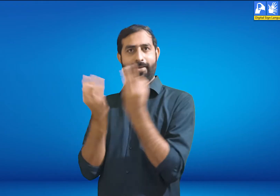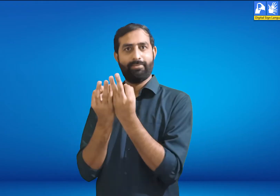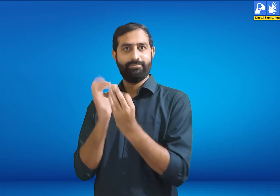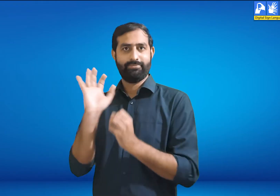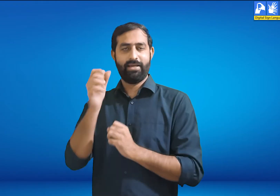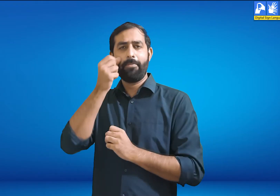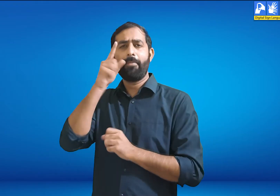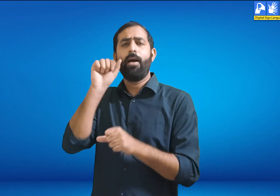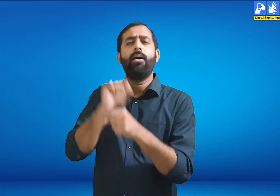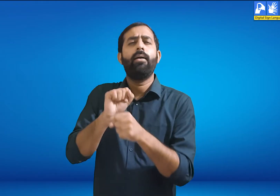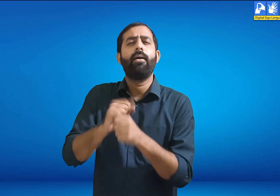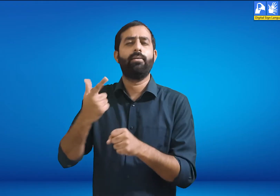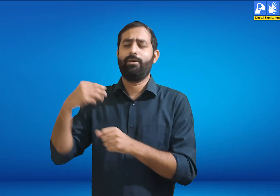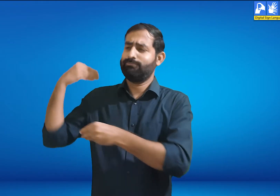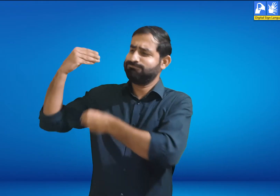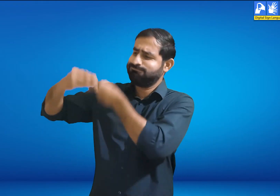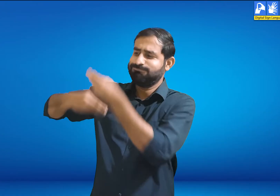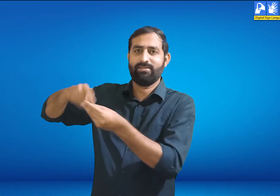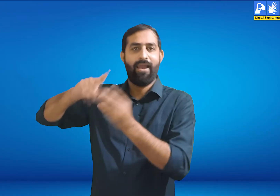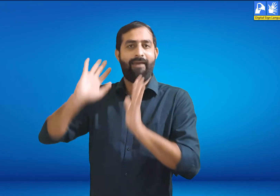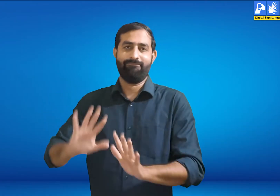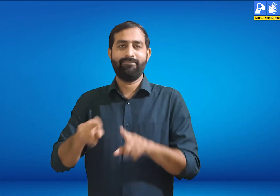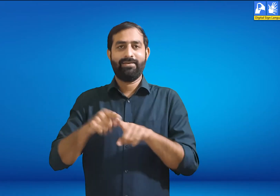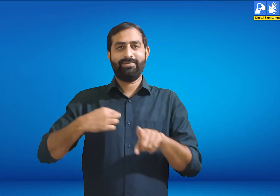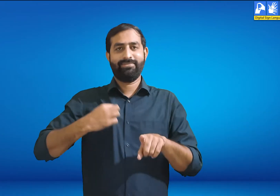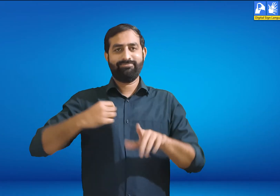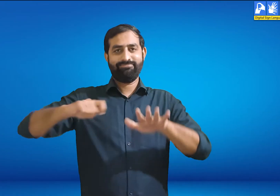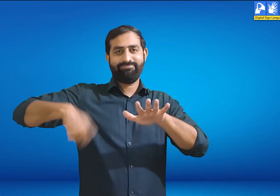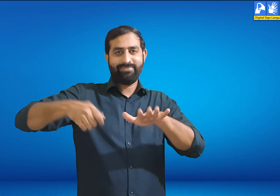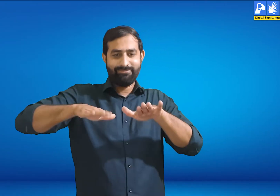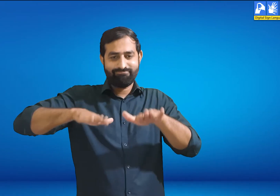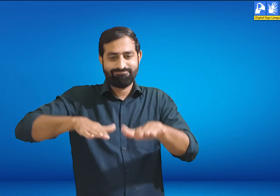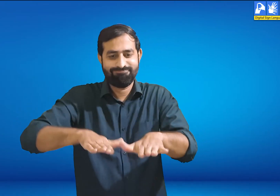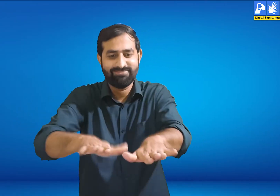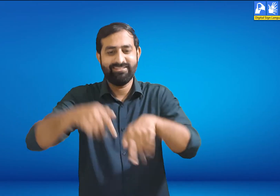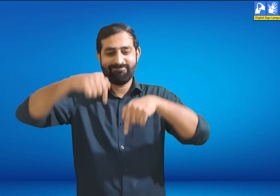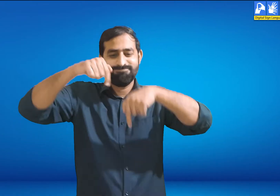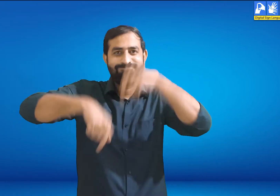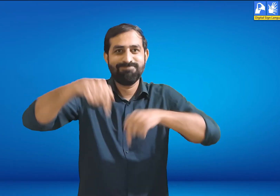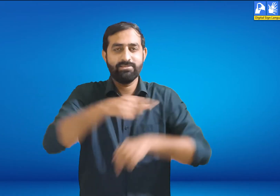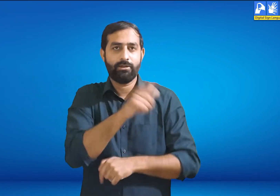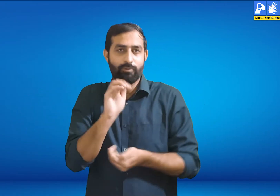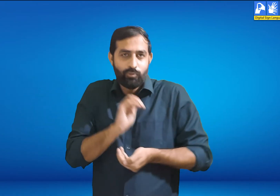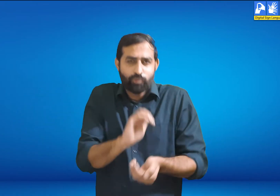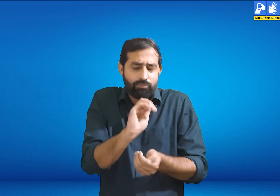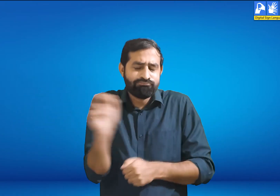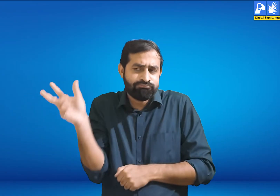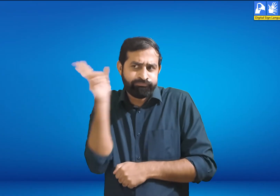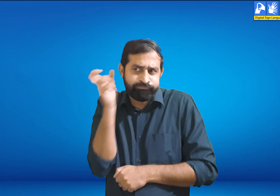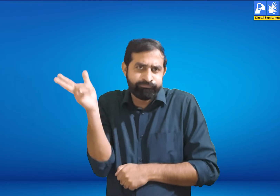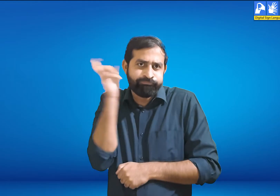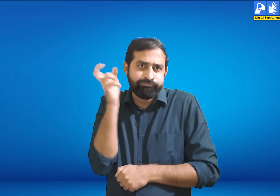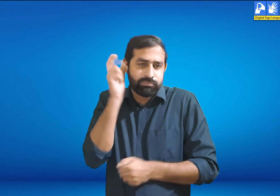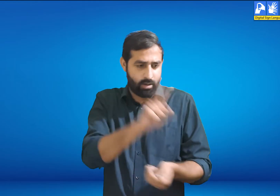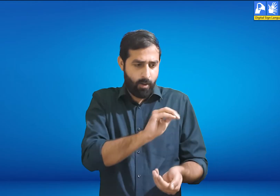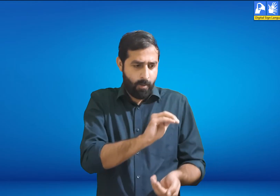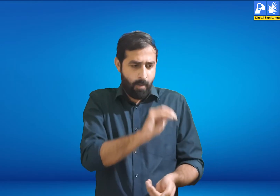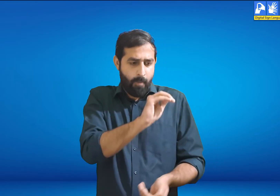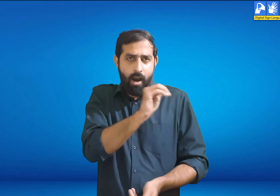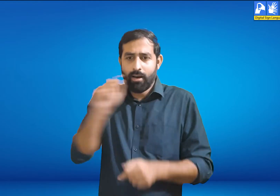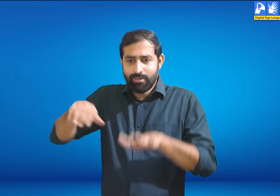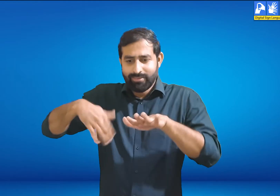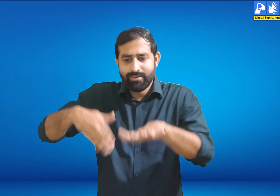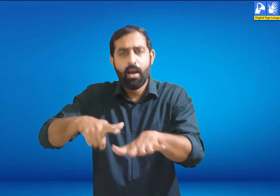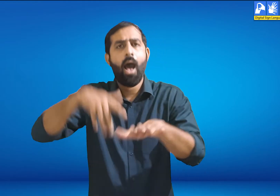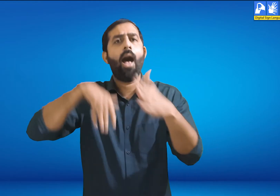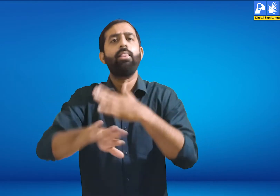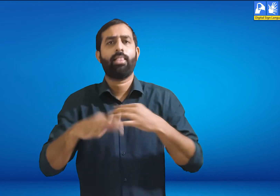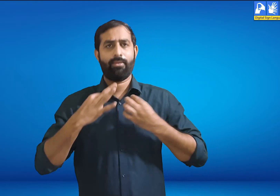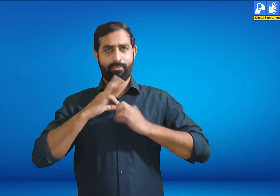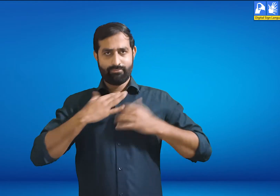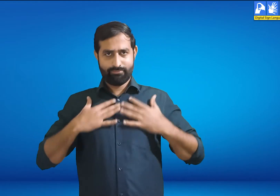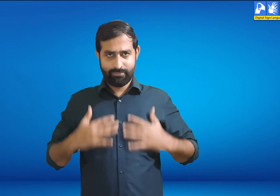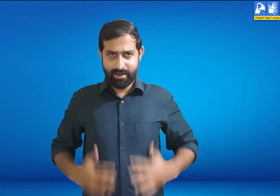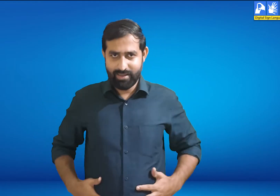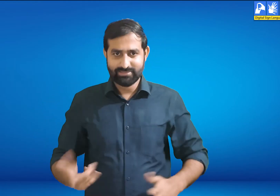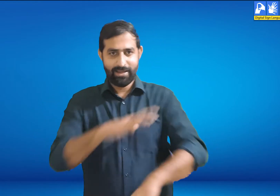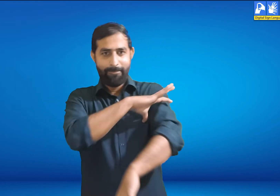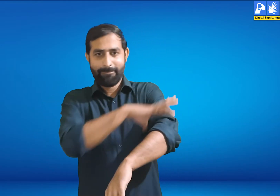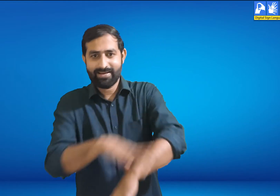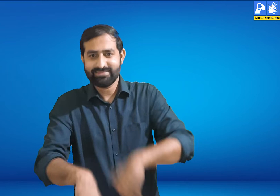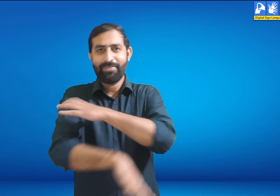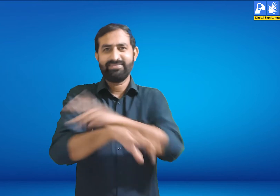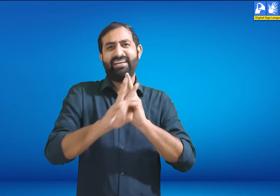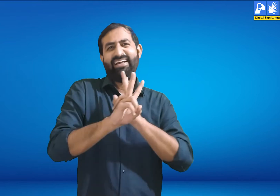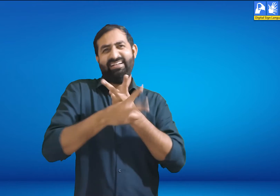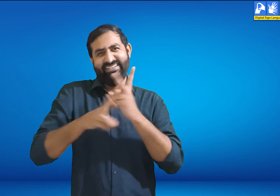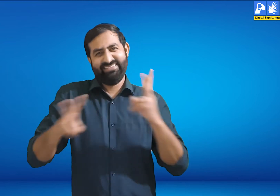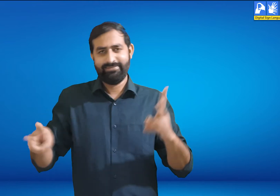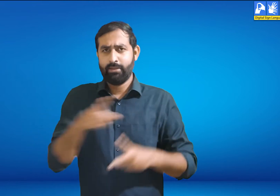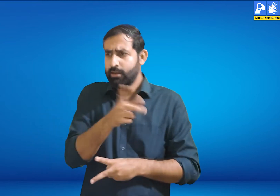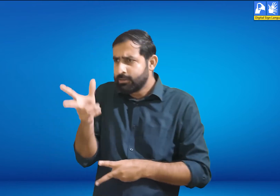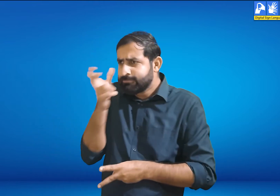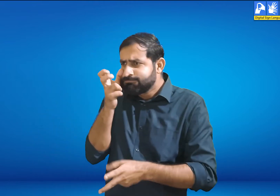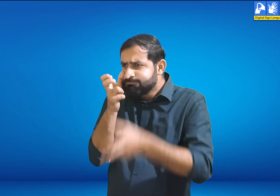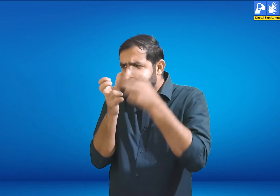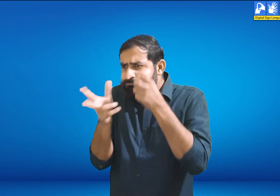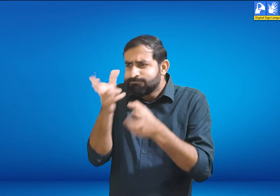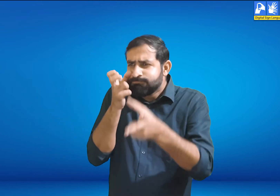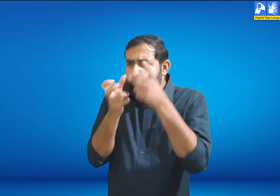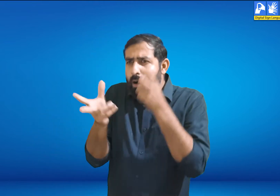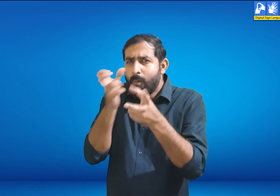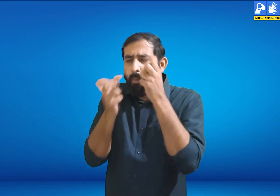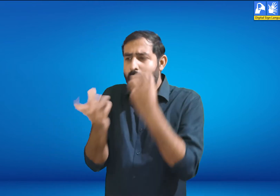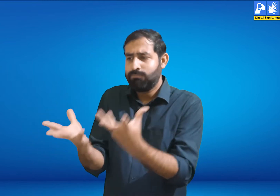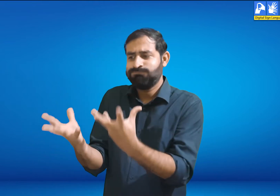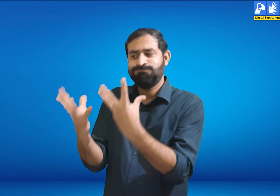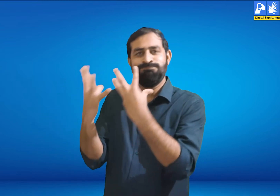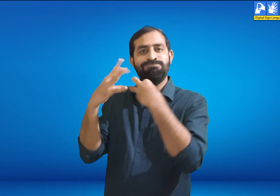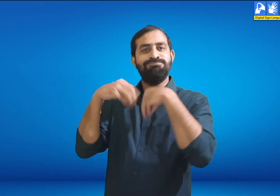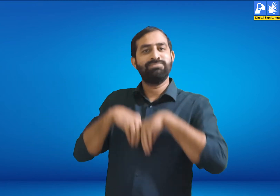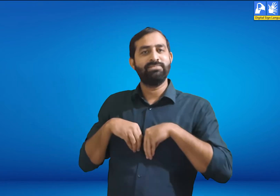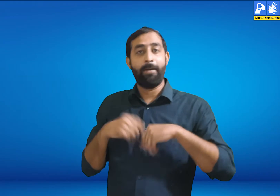For example - in a family of tailors, a child will acquire words related to clothing and tailoring.